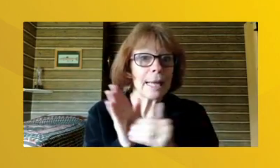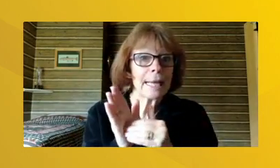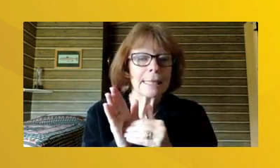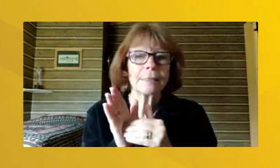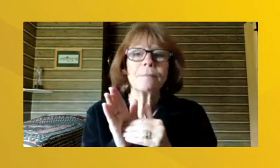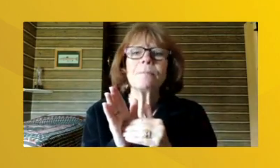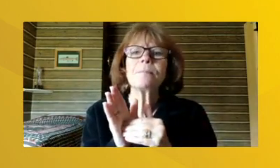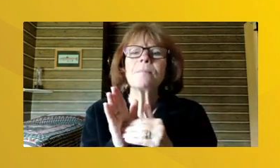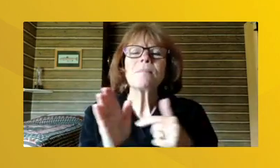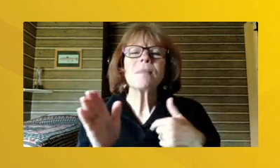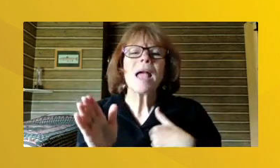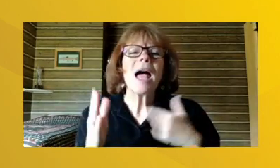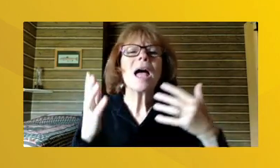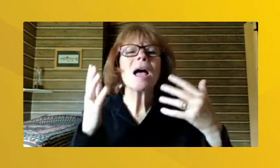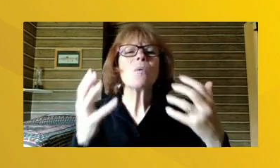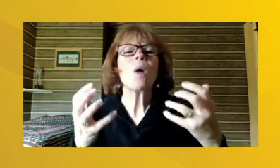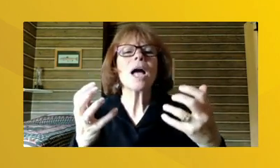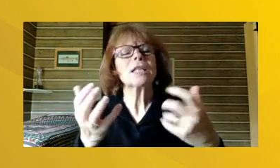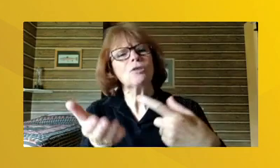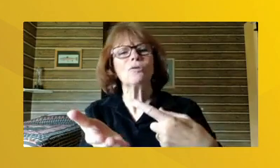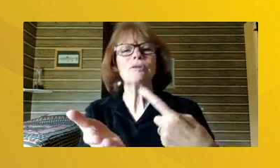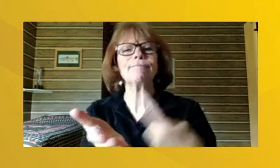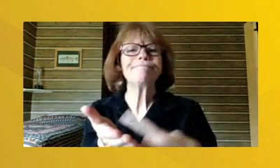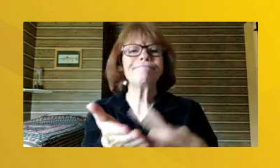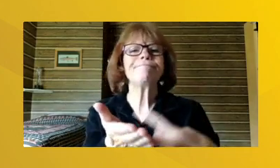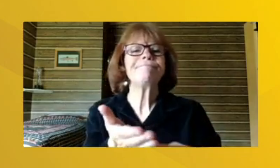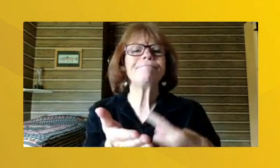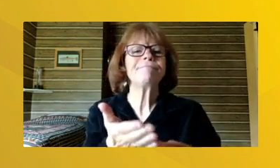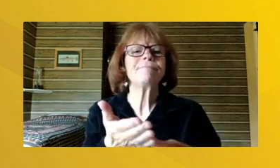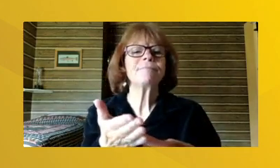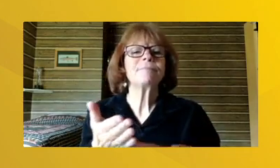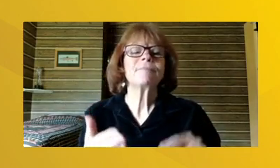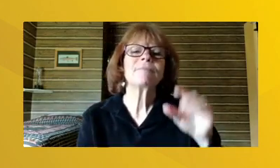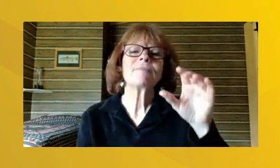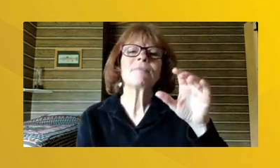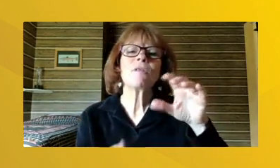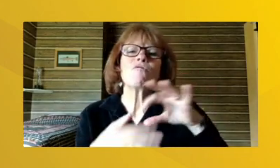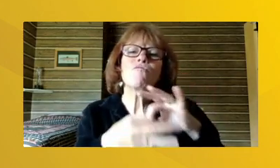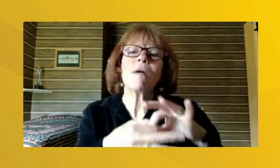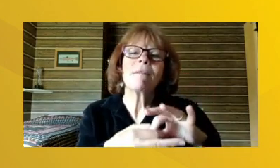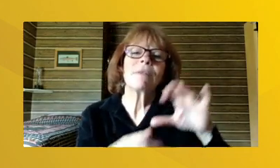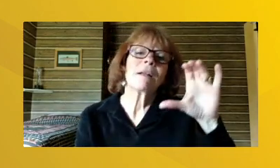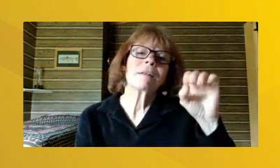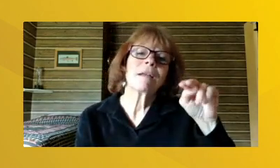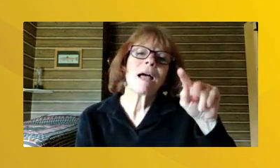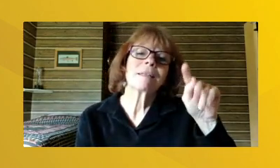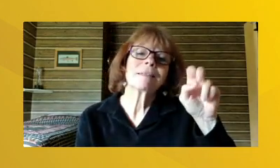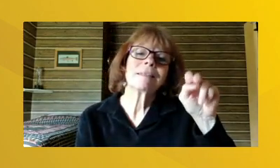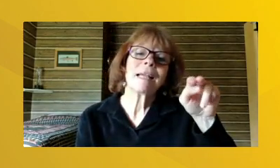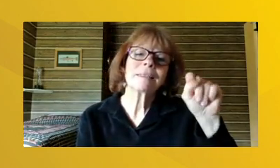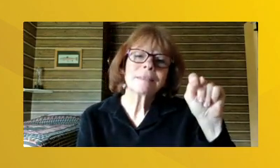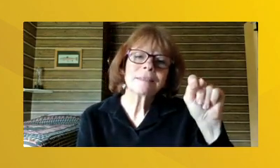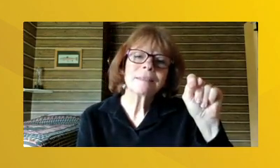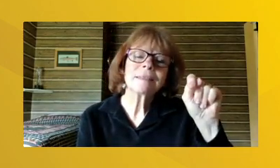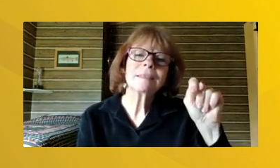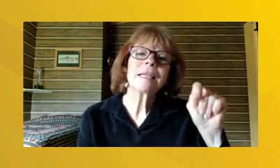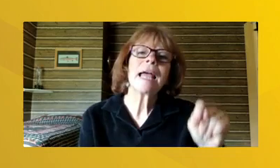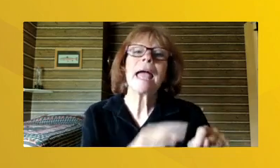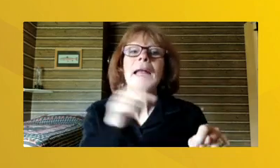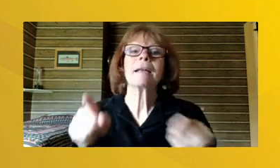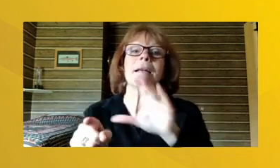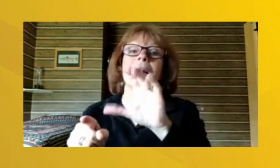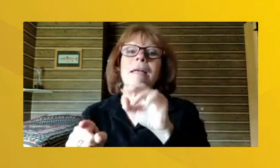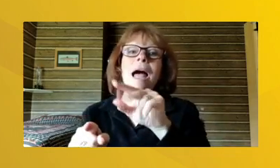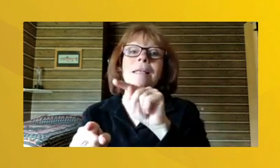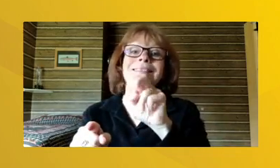about our relevant content with the content resources, our relevant resources.